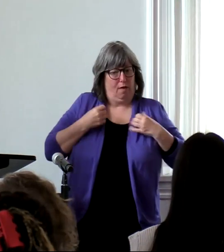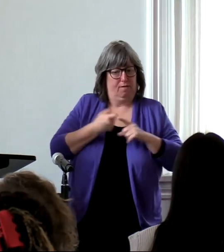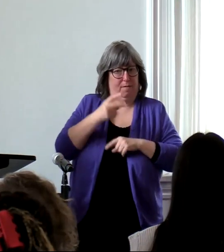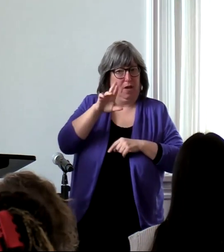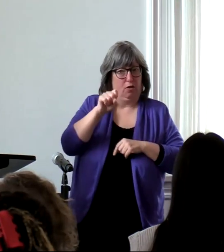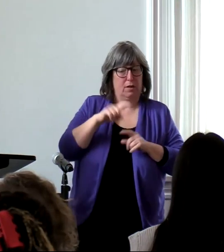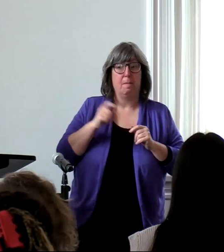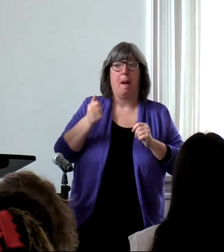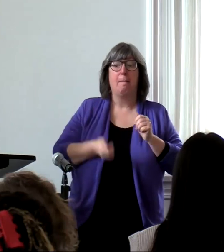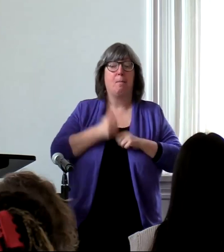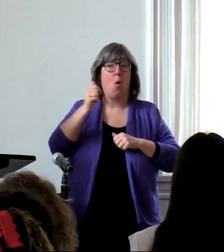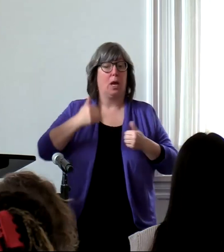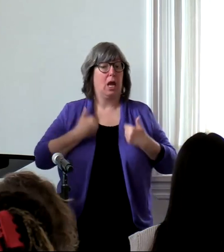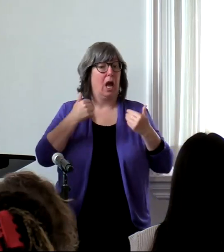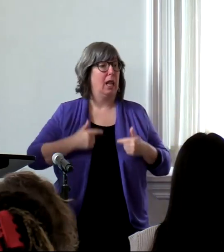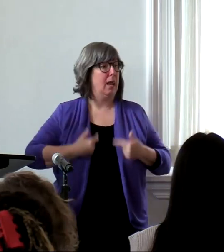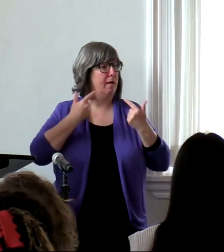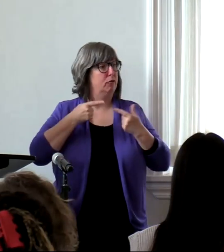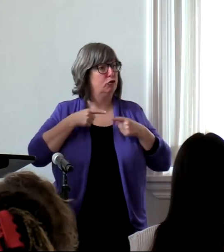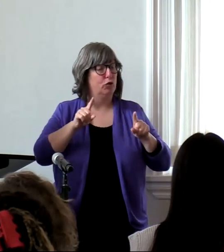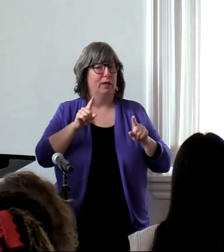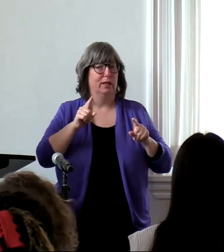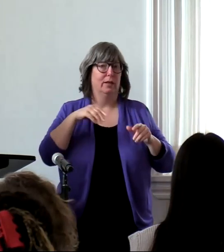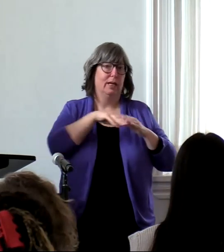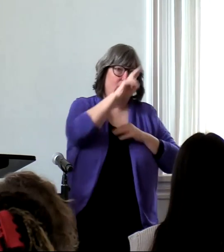He spent the majority of his young life in and out of the hospital.